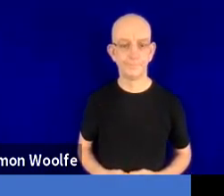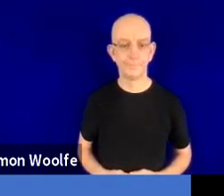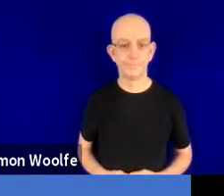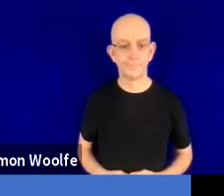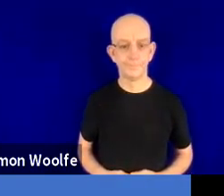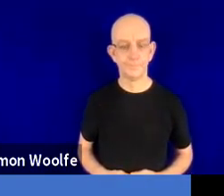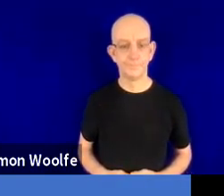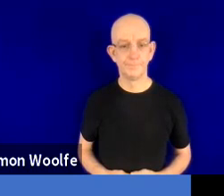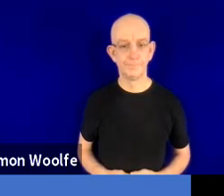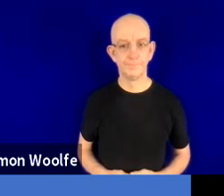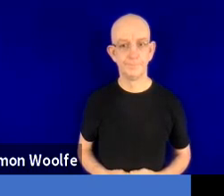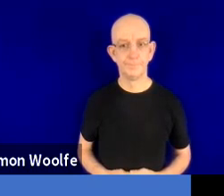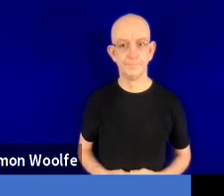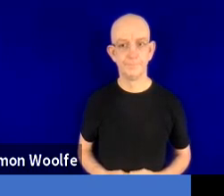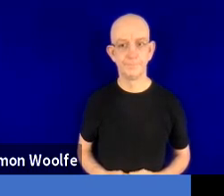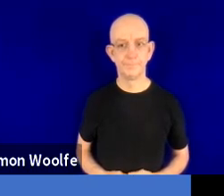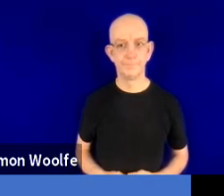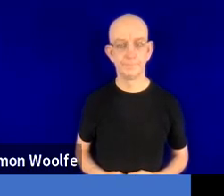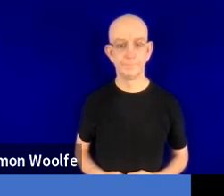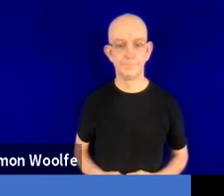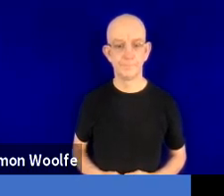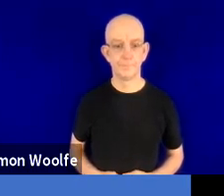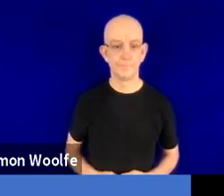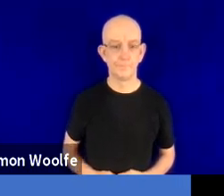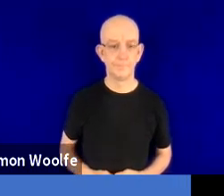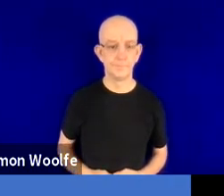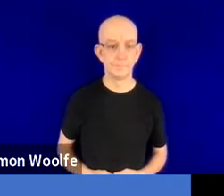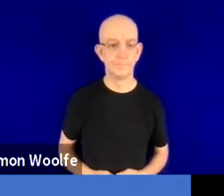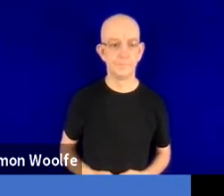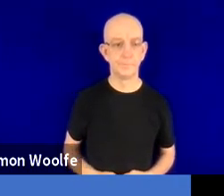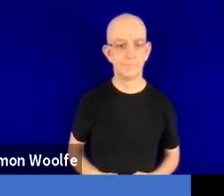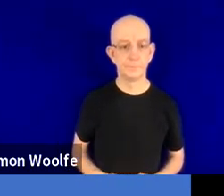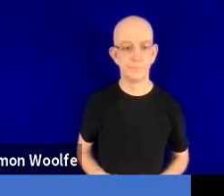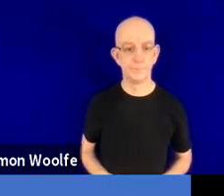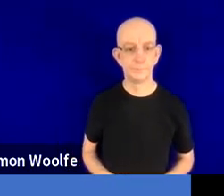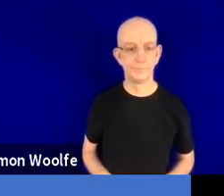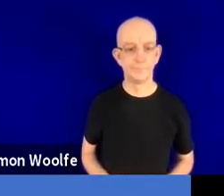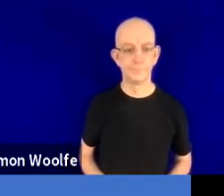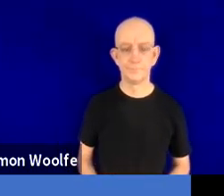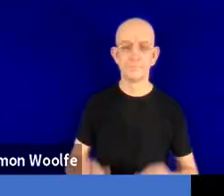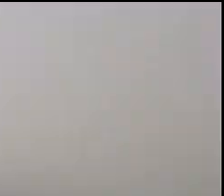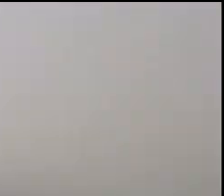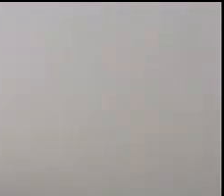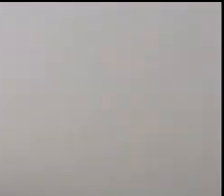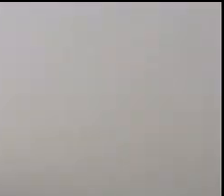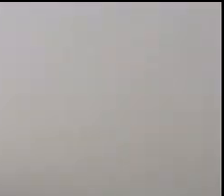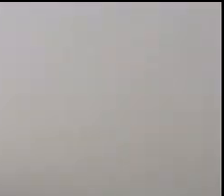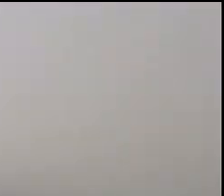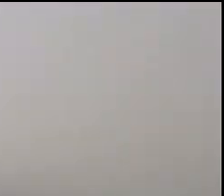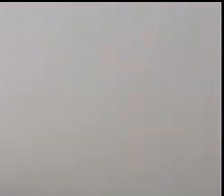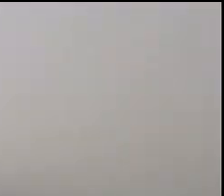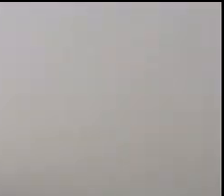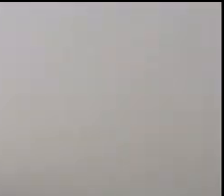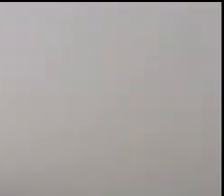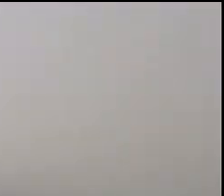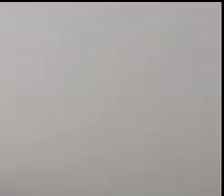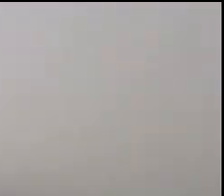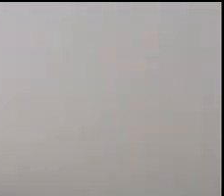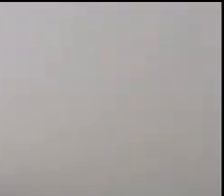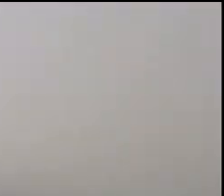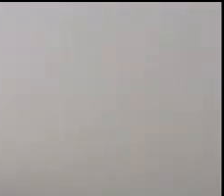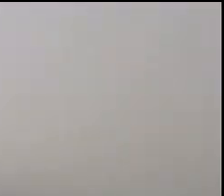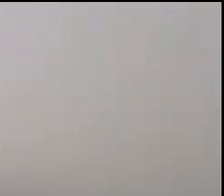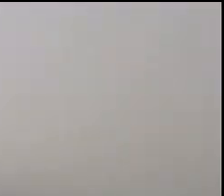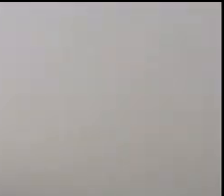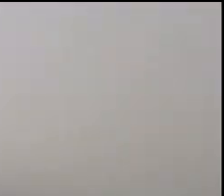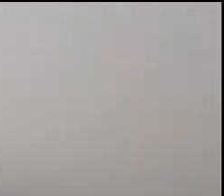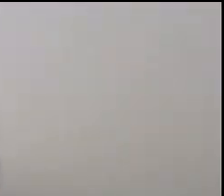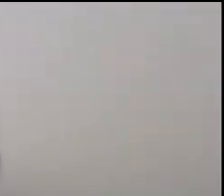Thanks for that, Alex. That was amazing. And there was so much information in there that we're all going to have to watch your presentation five times over so that we can take it all in